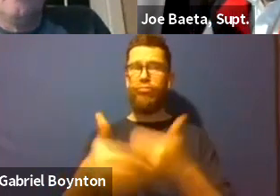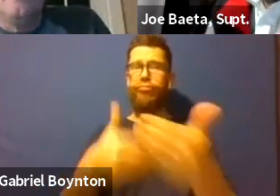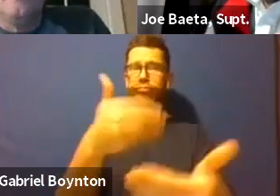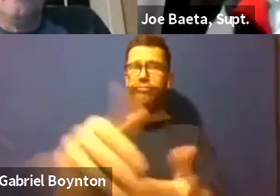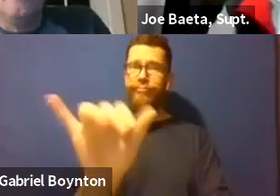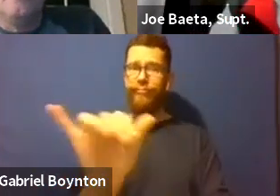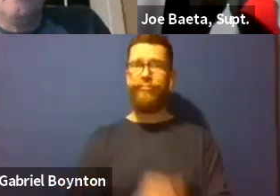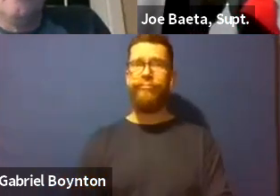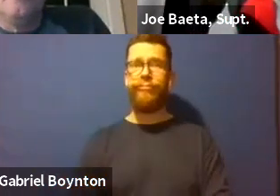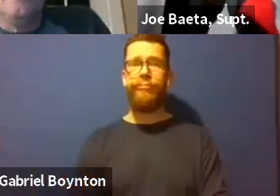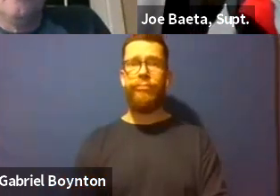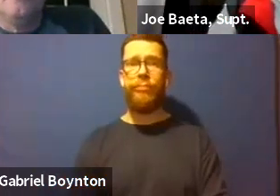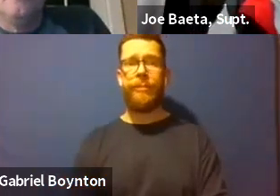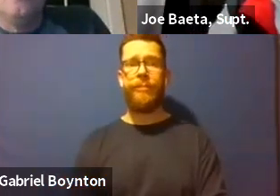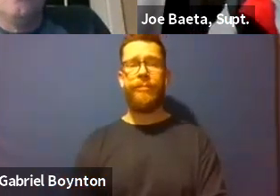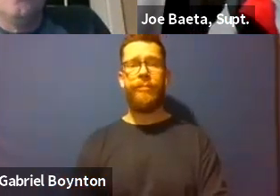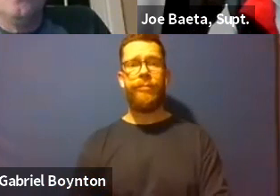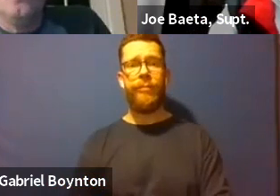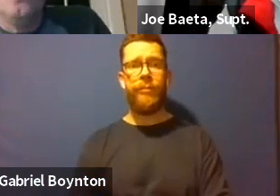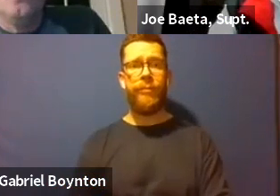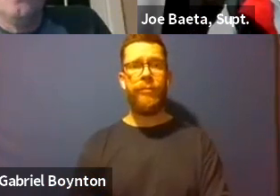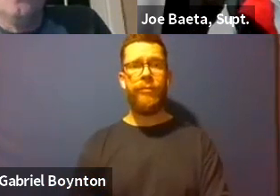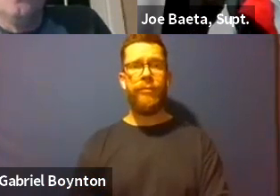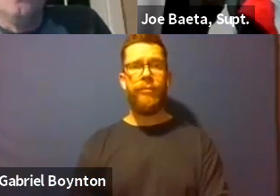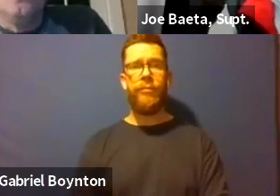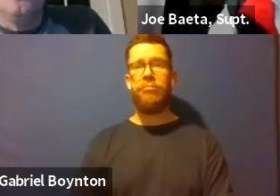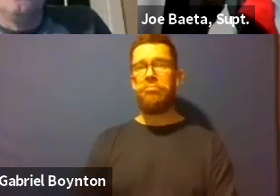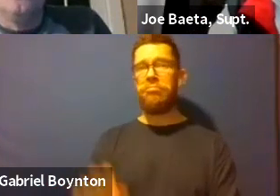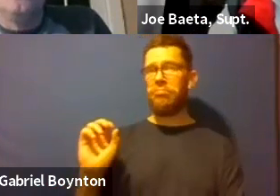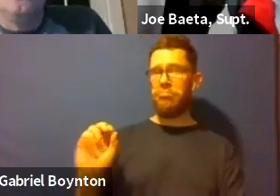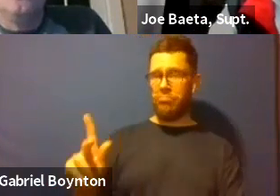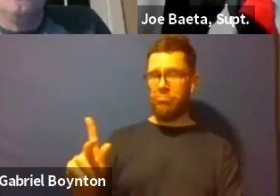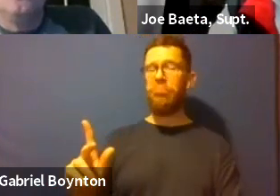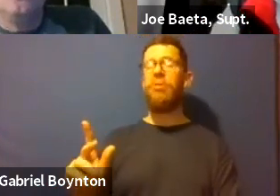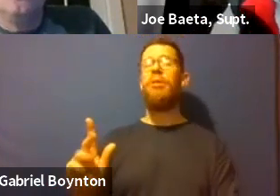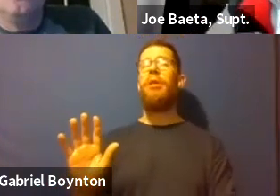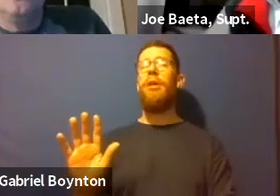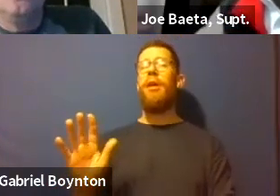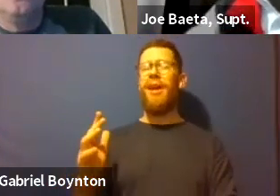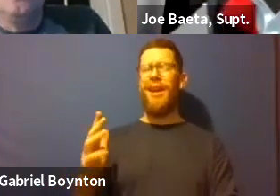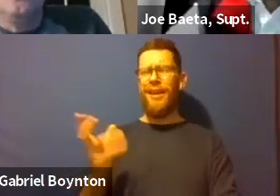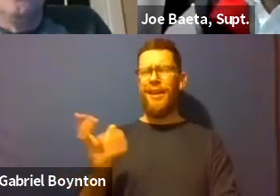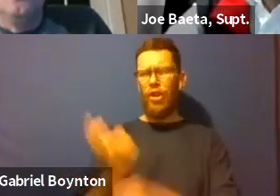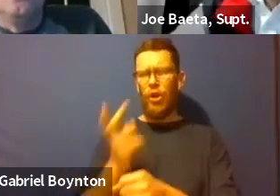Deniz Savas: So, Deniz Savas: Then I guess I'll follow up and say it's sometimes it's hard to kind of see how the pieces all fit together over the years.